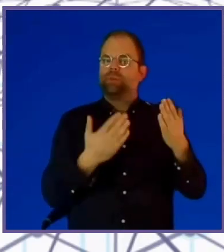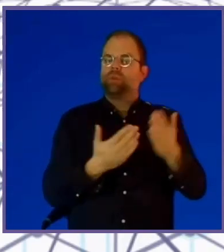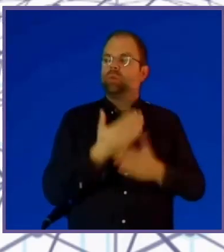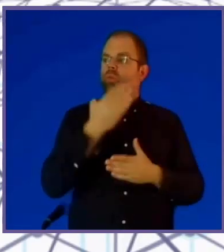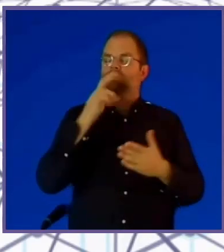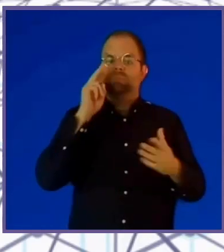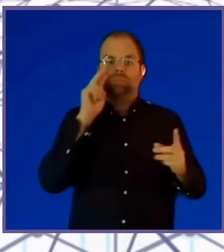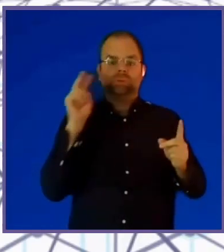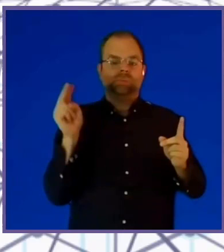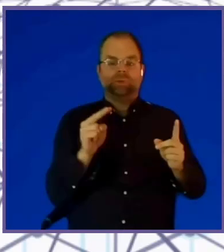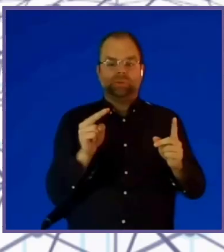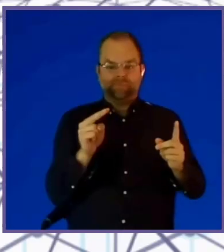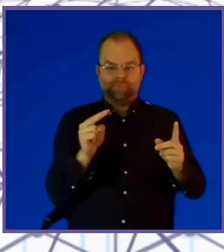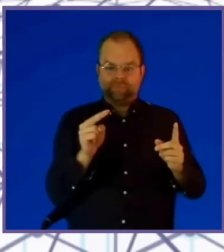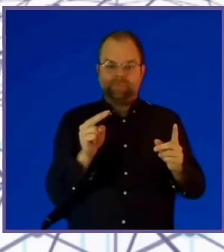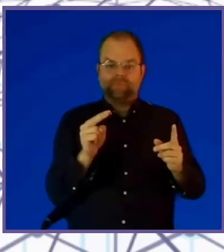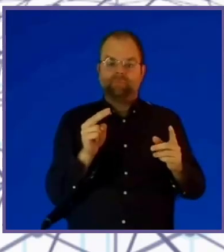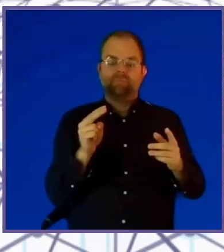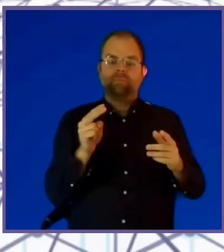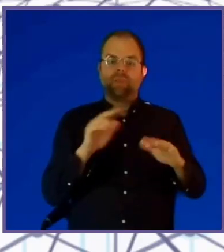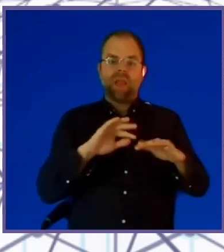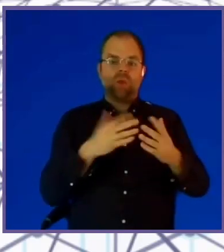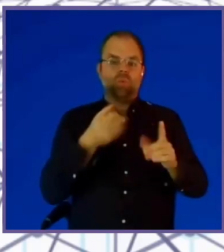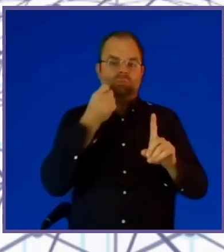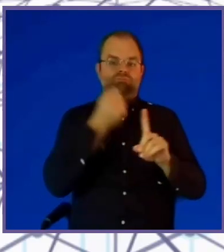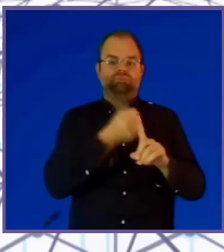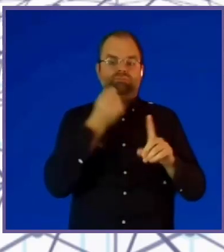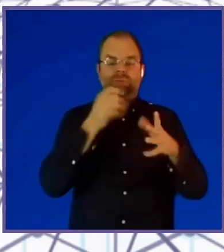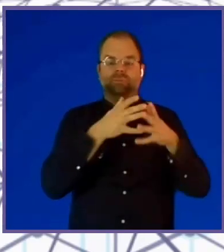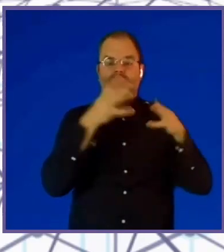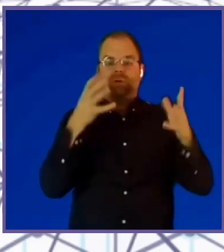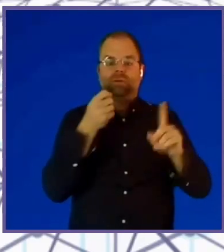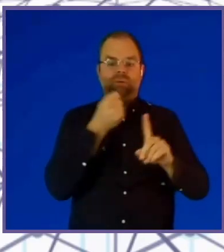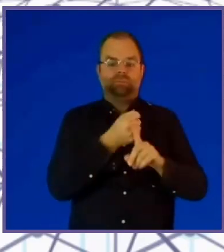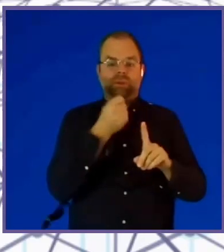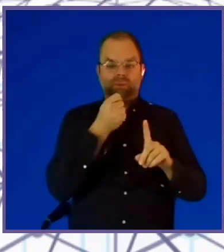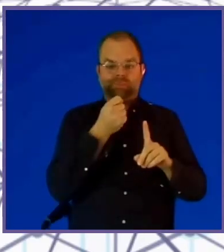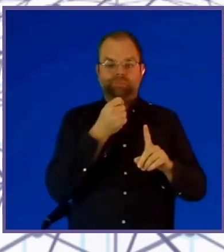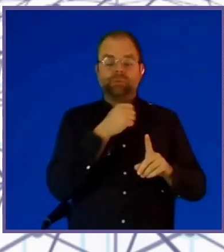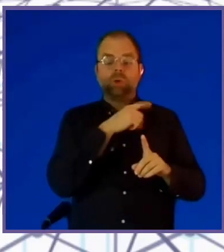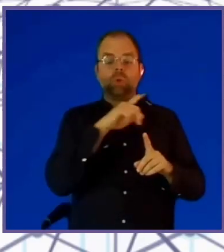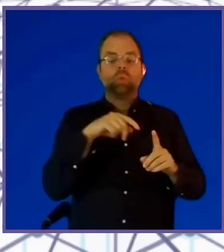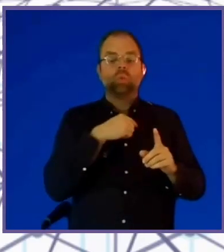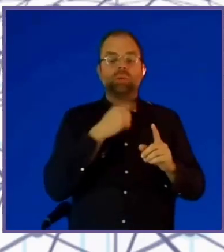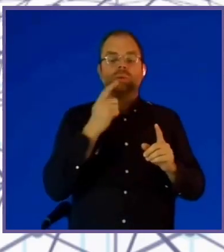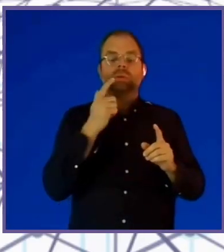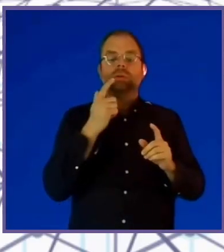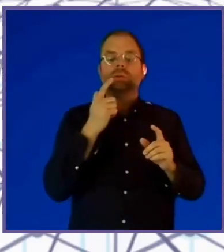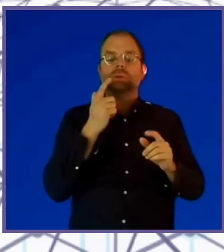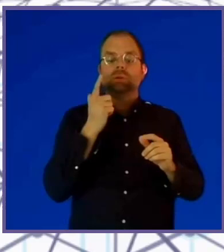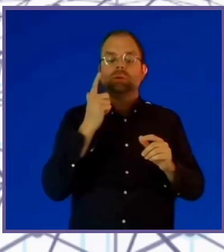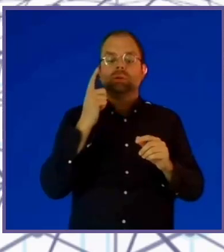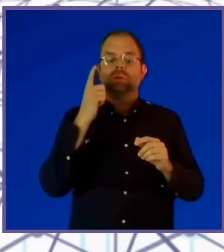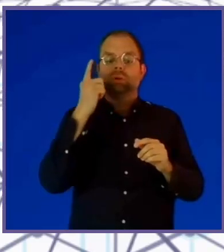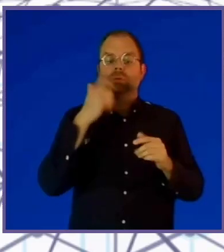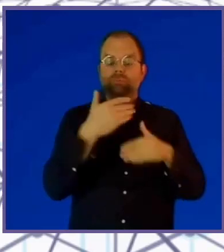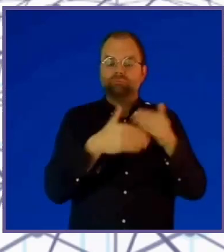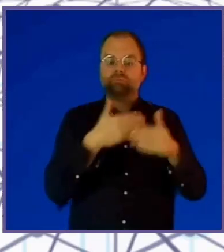That was also the thing that I did for my thesis and we have started to work on this.